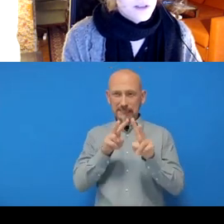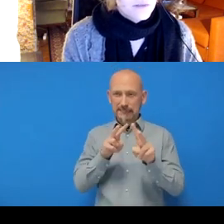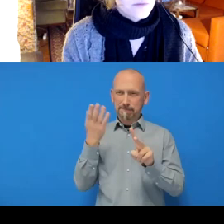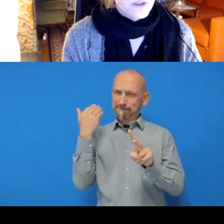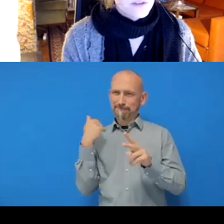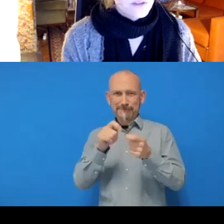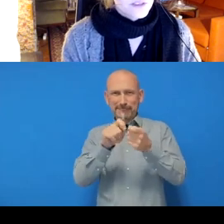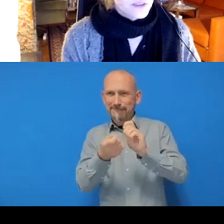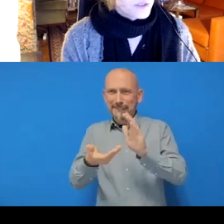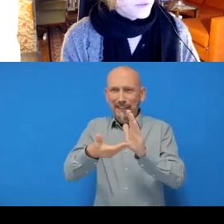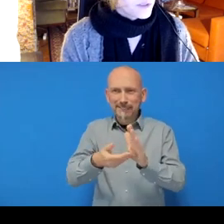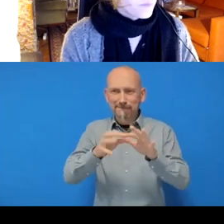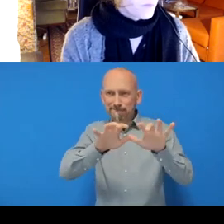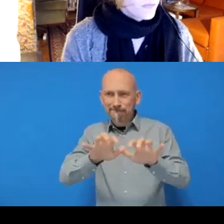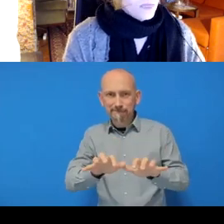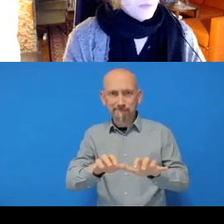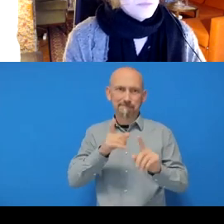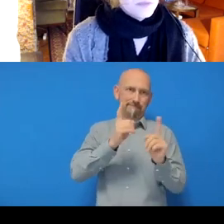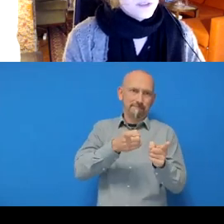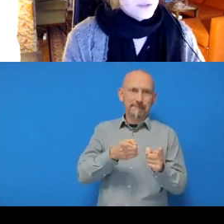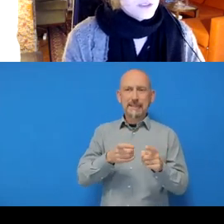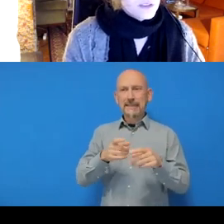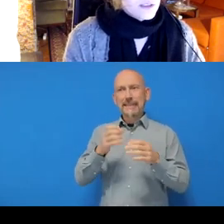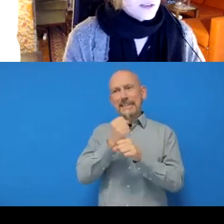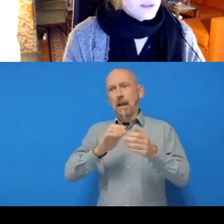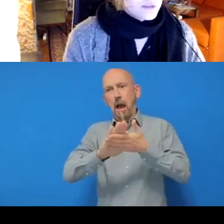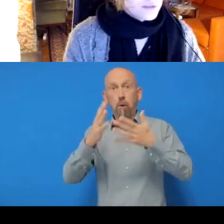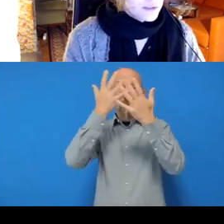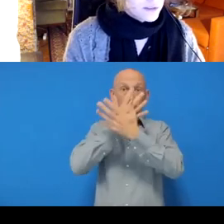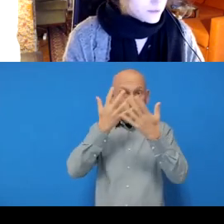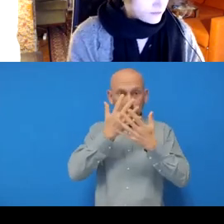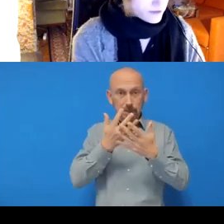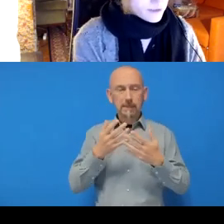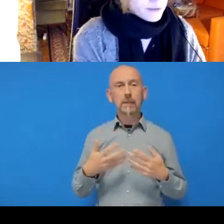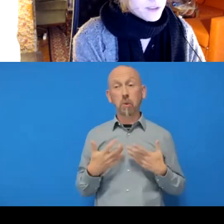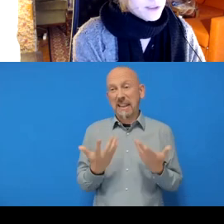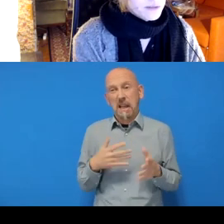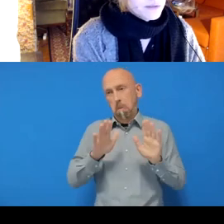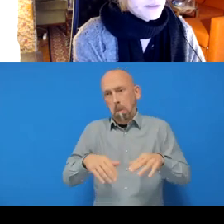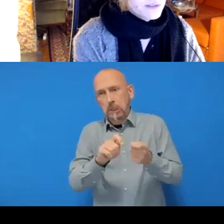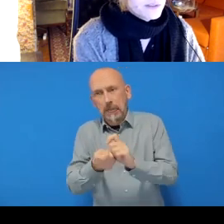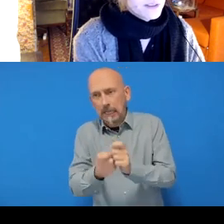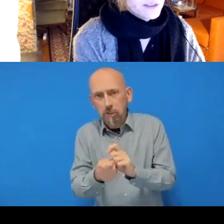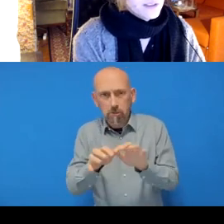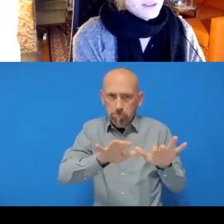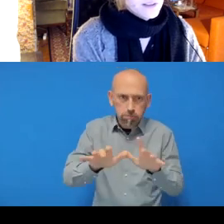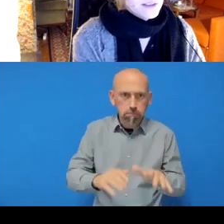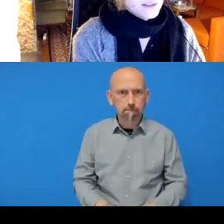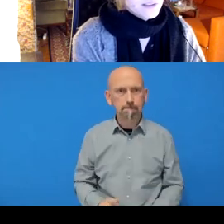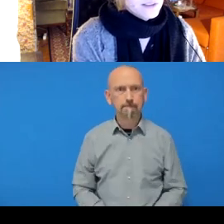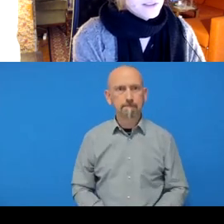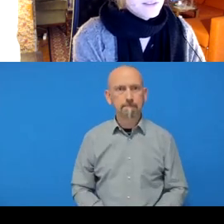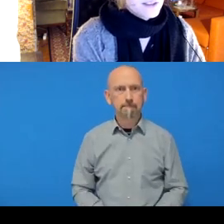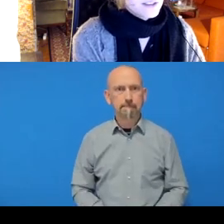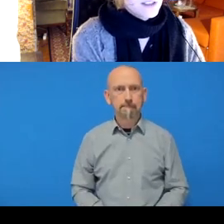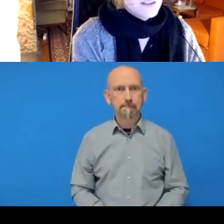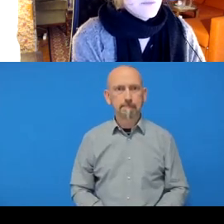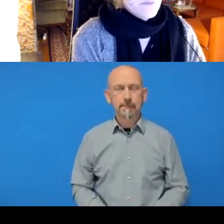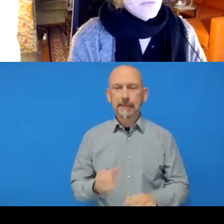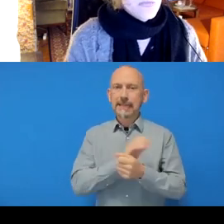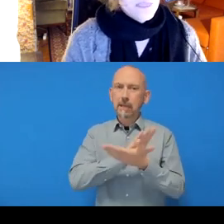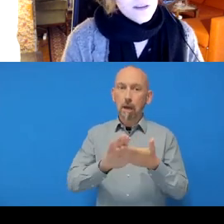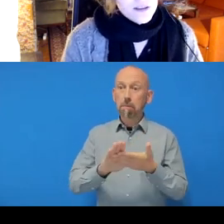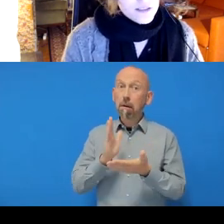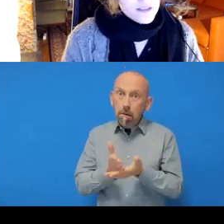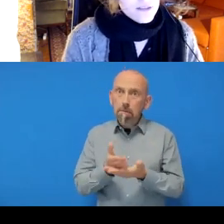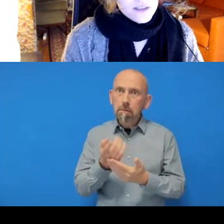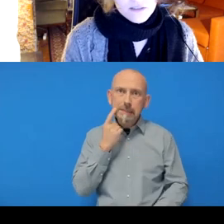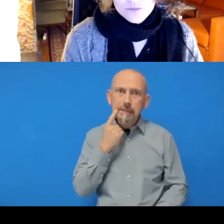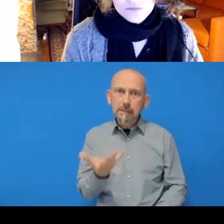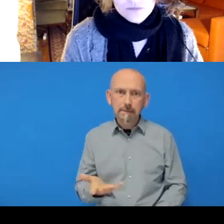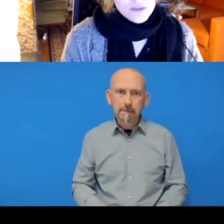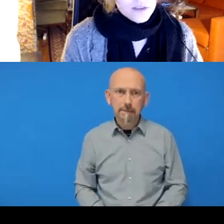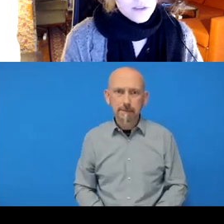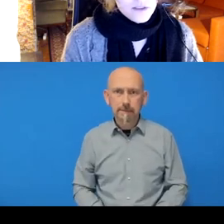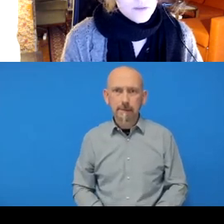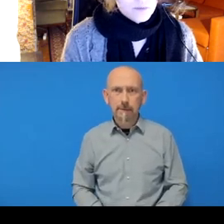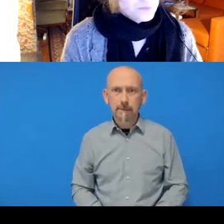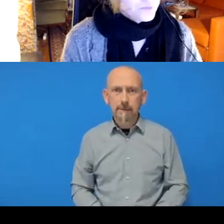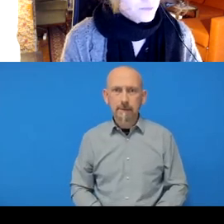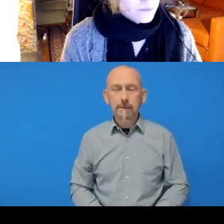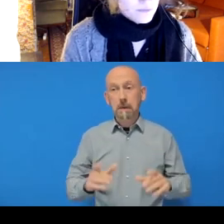So ‘GitHub is confusing’, but I’m going to change that now to ‘GitHub is easy actually’, and then save it and close it.